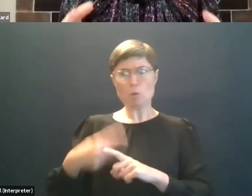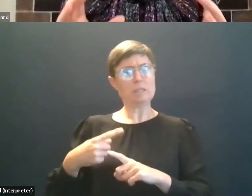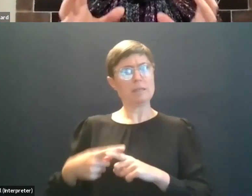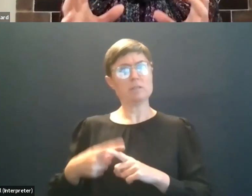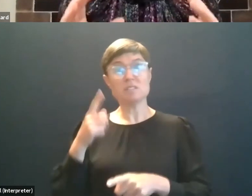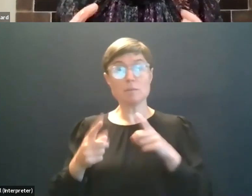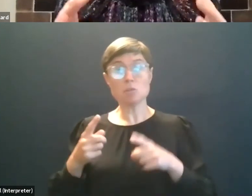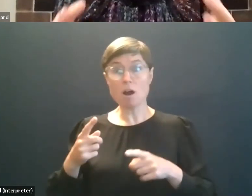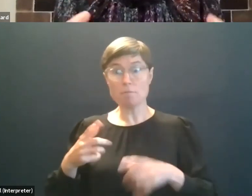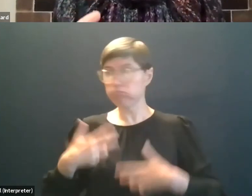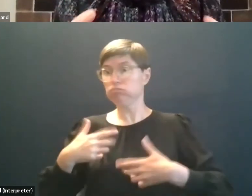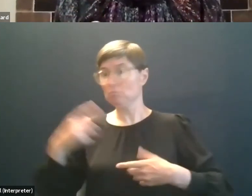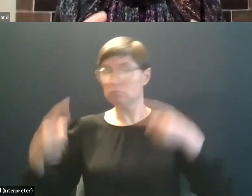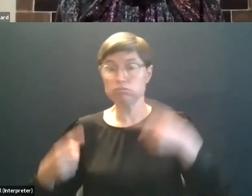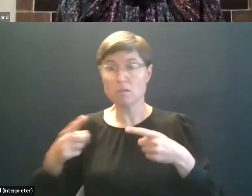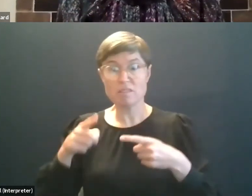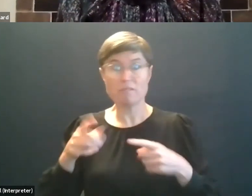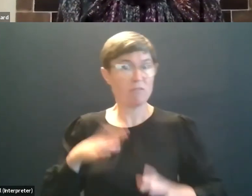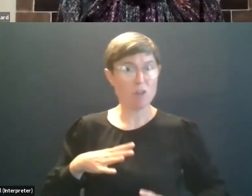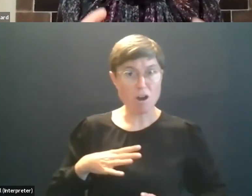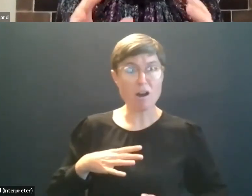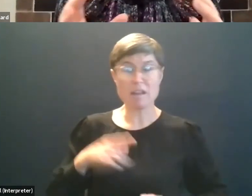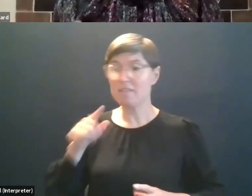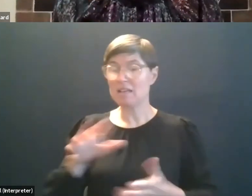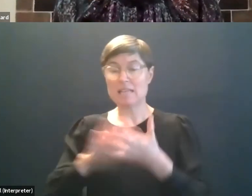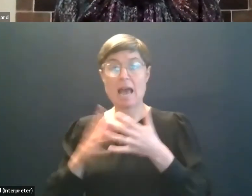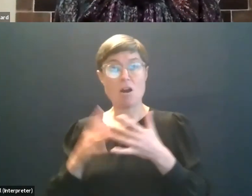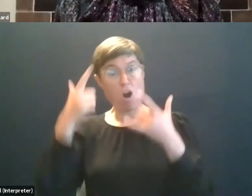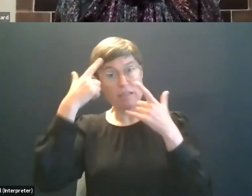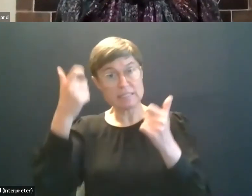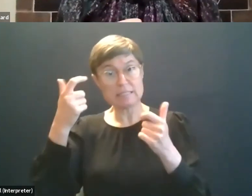one. That is part of how we democratically test ideas and that is a good thing. But,